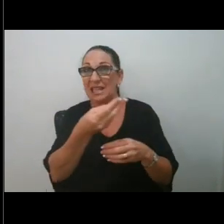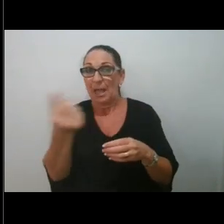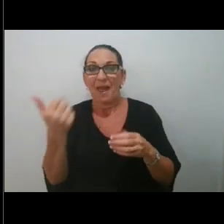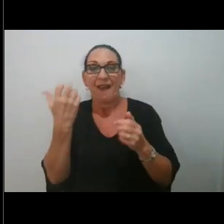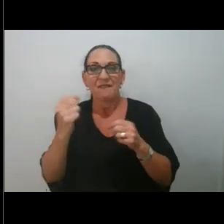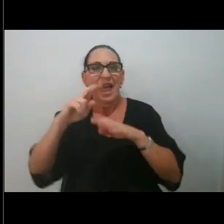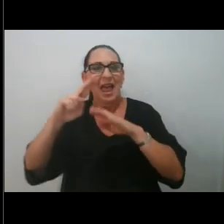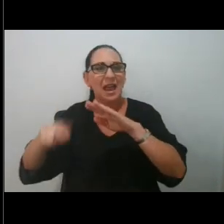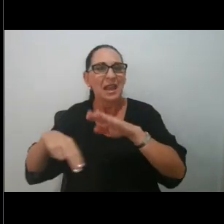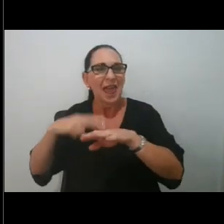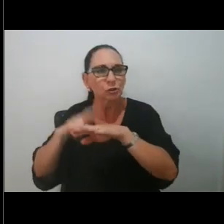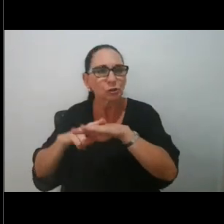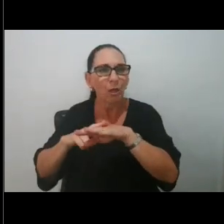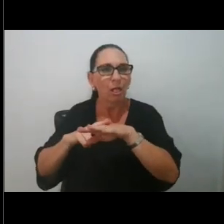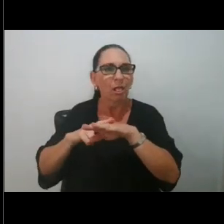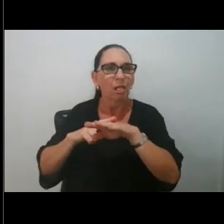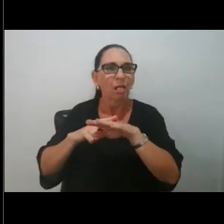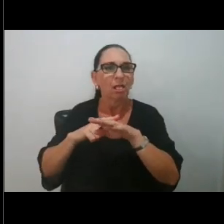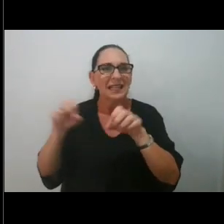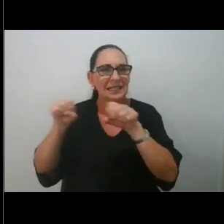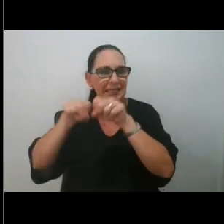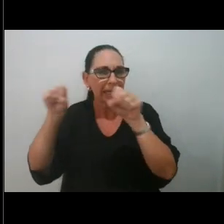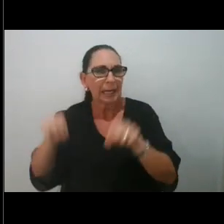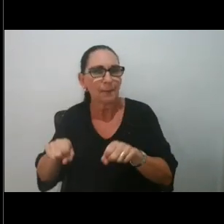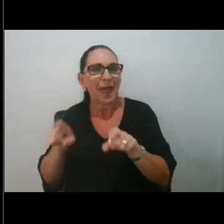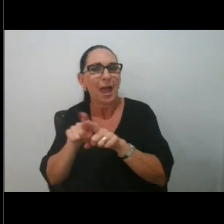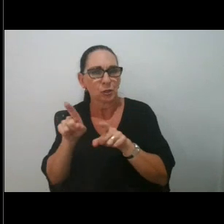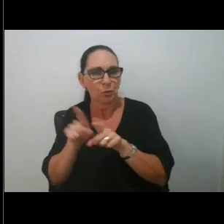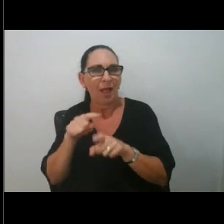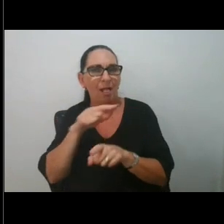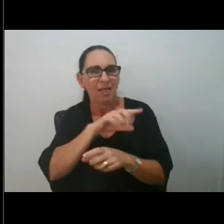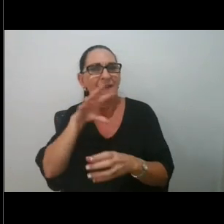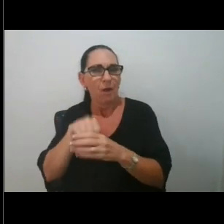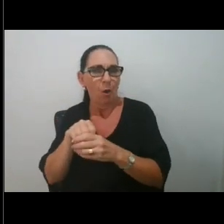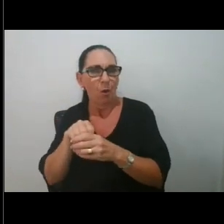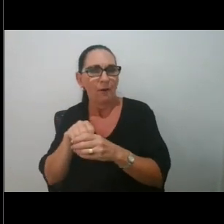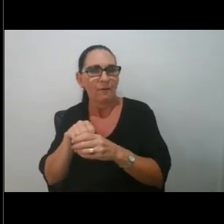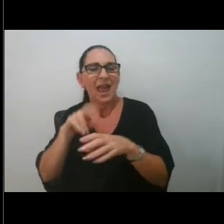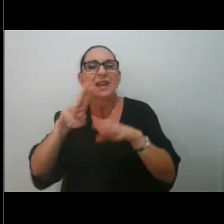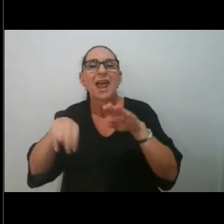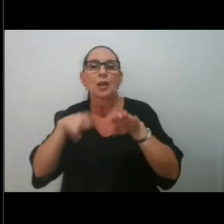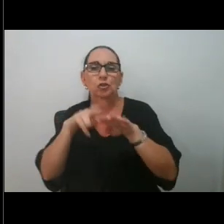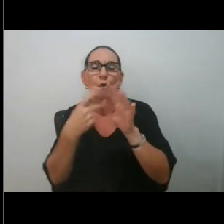an issue that um is it works alongside drug court we don't address those issues in drug